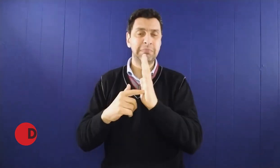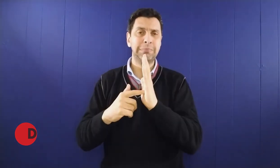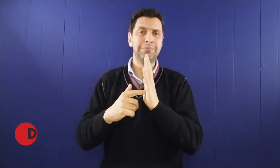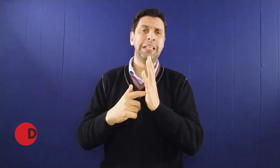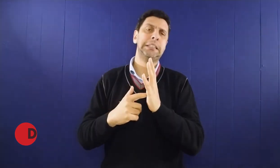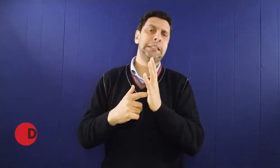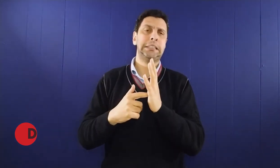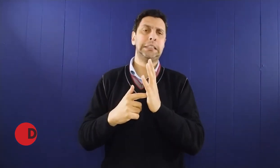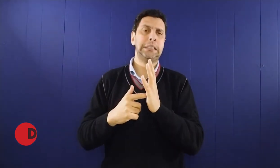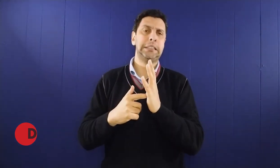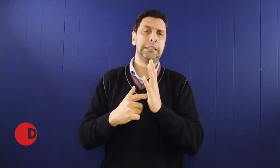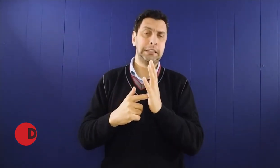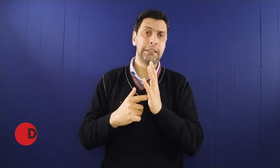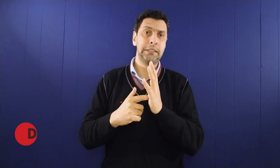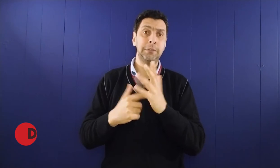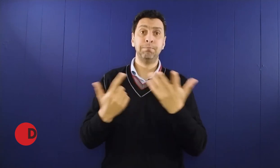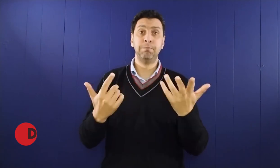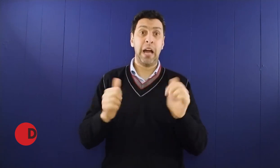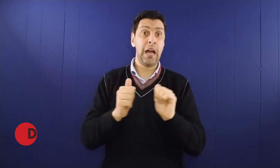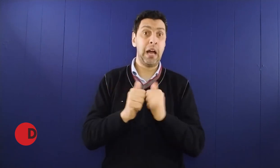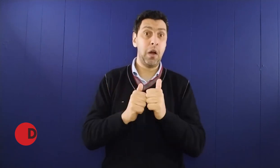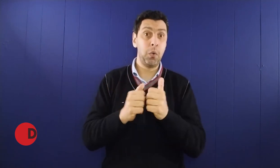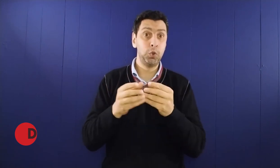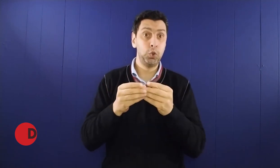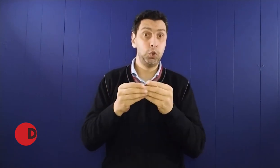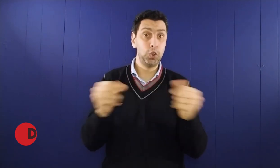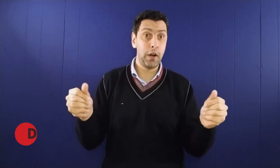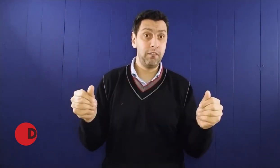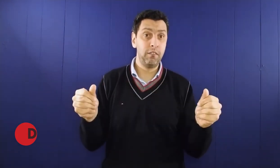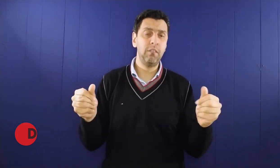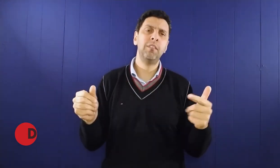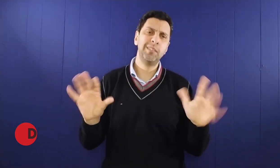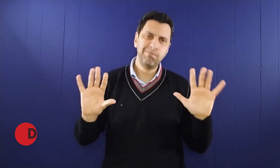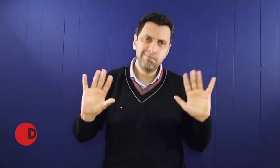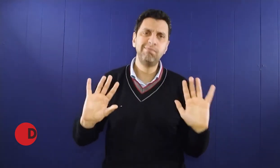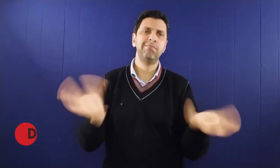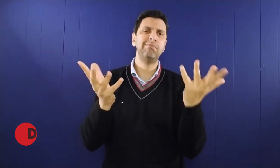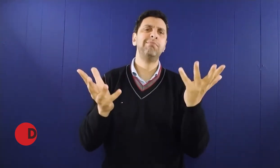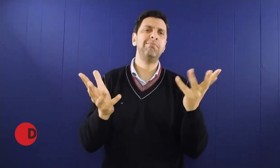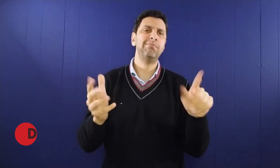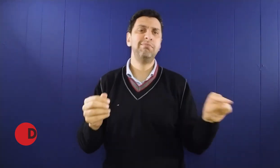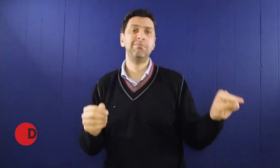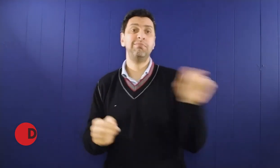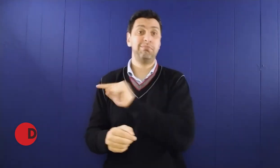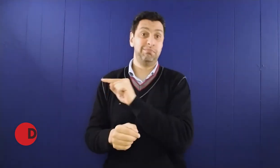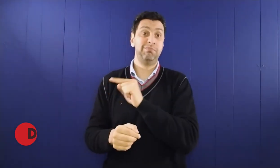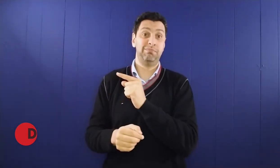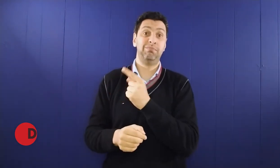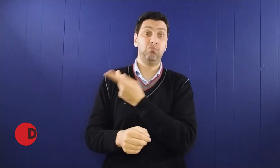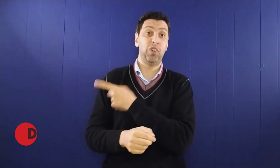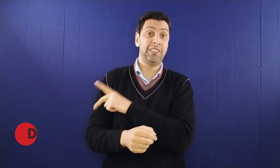and pointing to their ears. How could this be resolved?